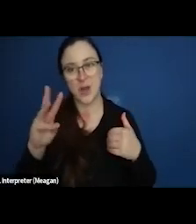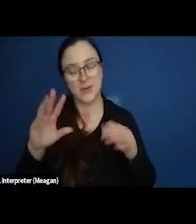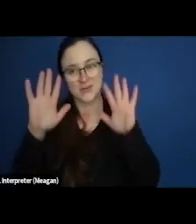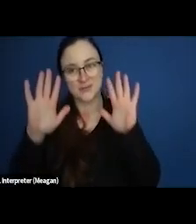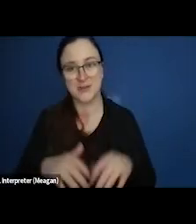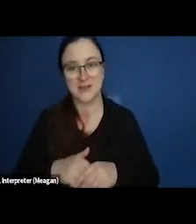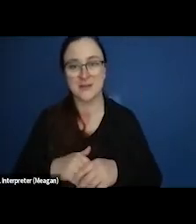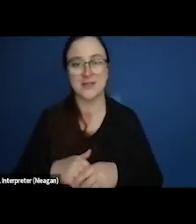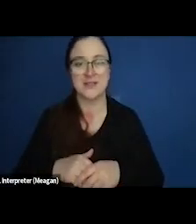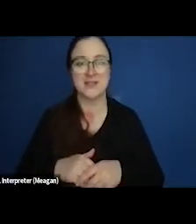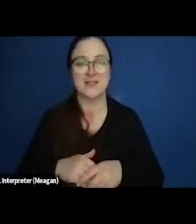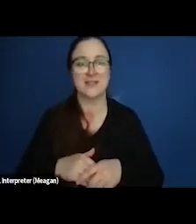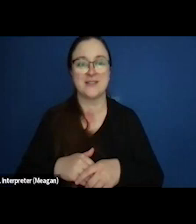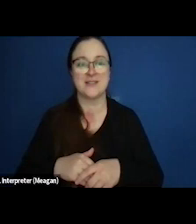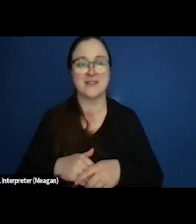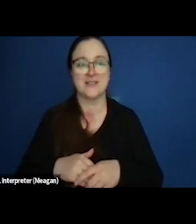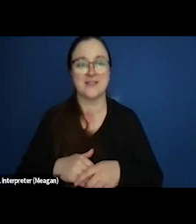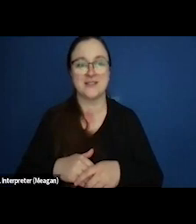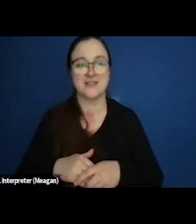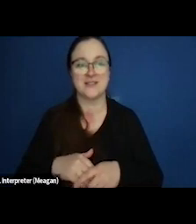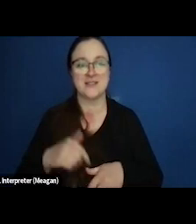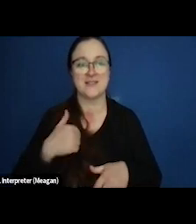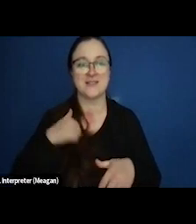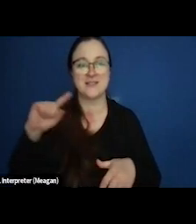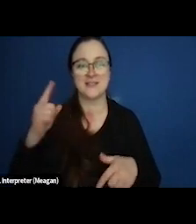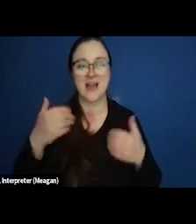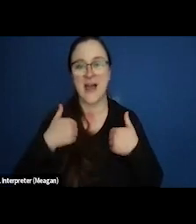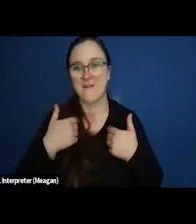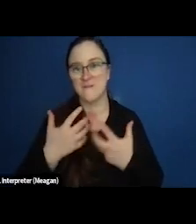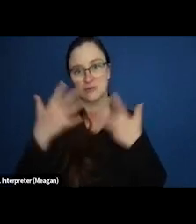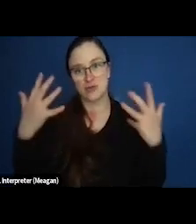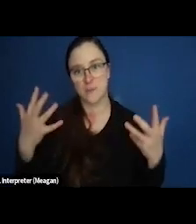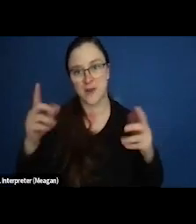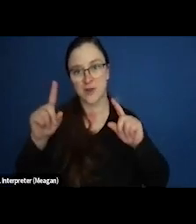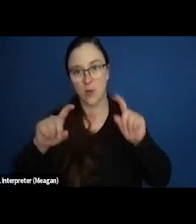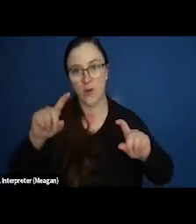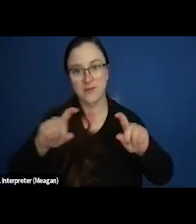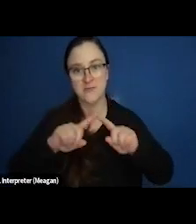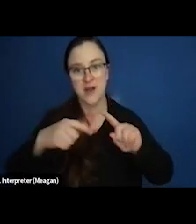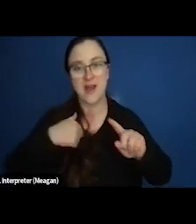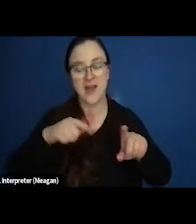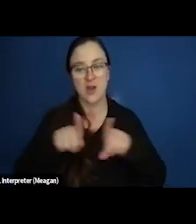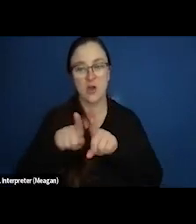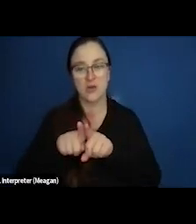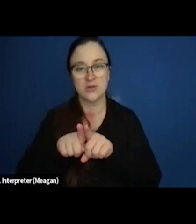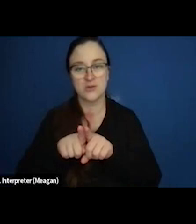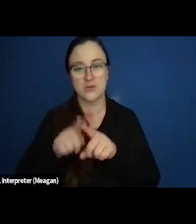and I just have so many questions, and I also just wanna leave space